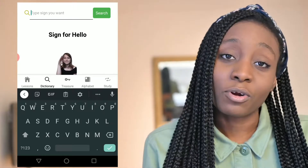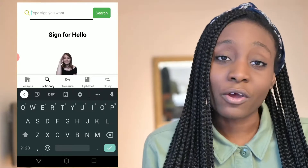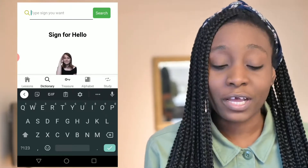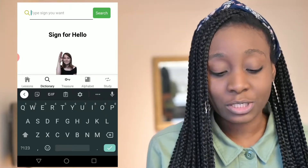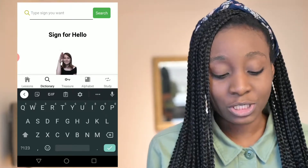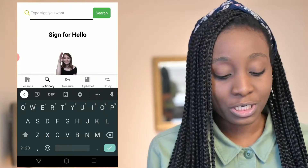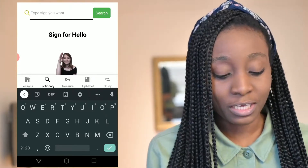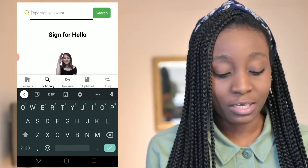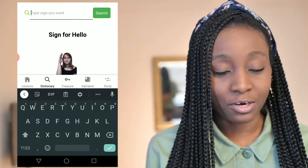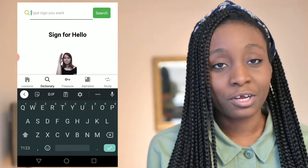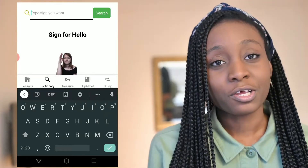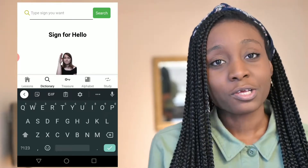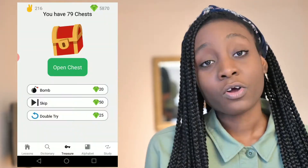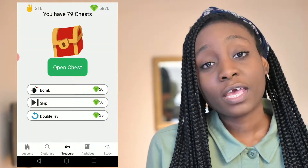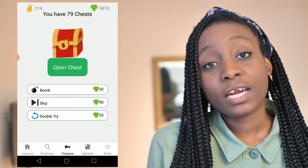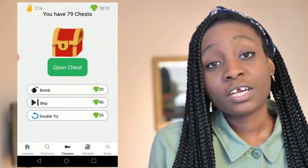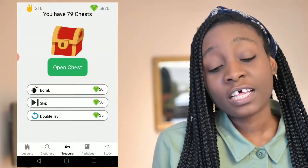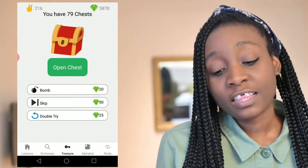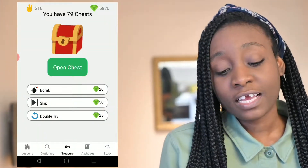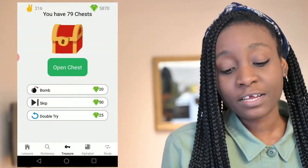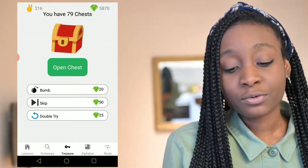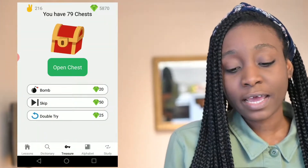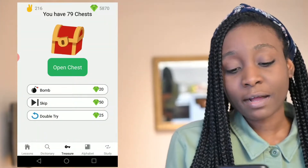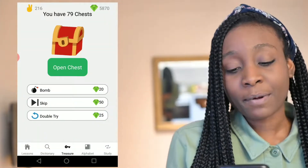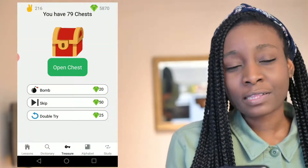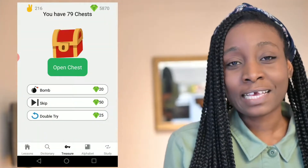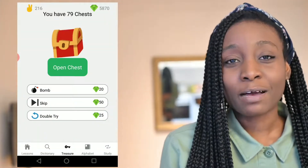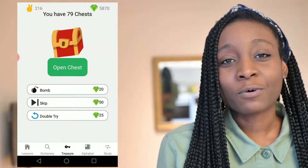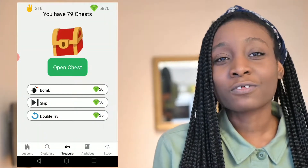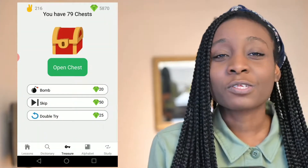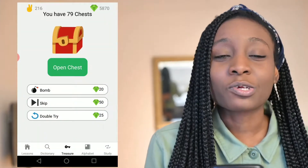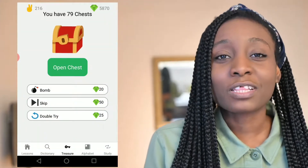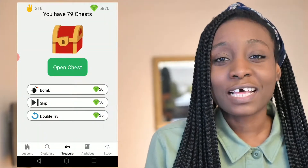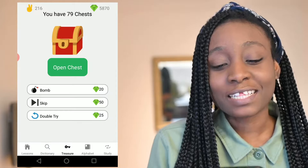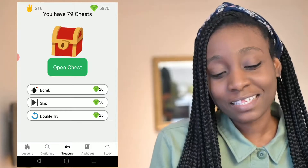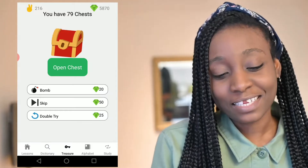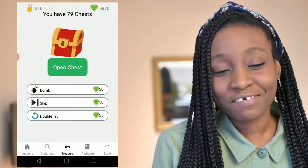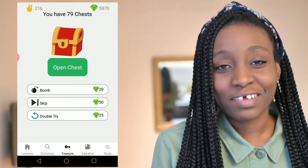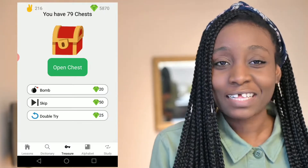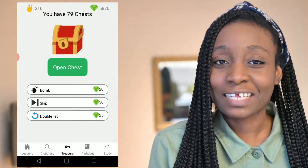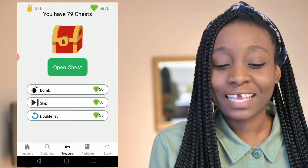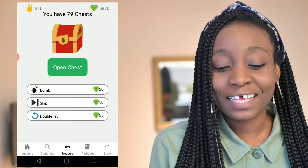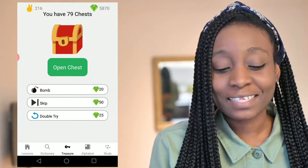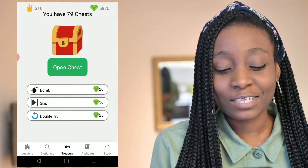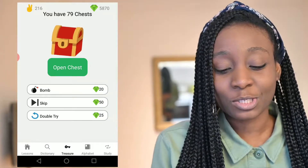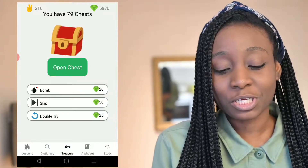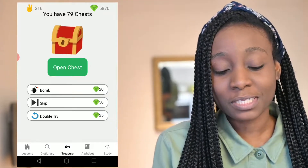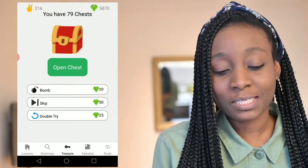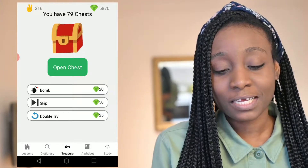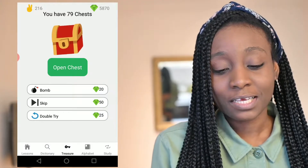but now I can just check here. Okay and another thing I do like about the app although it's not that significant I guess is that